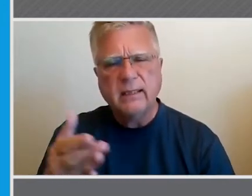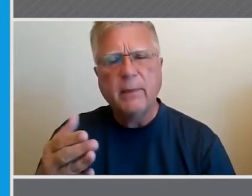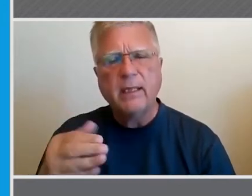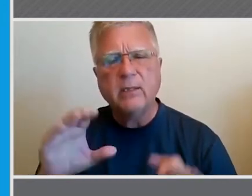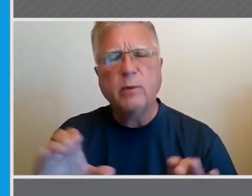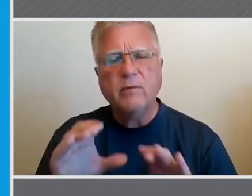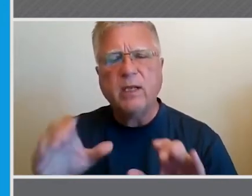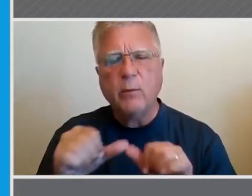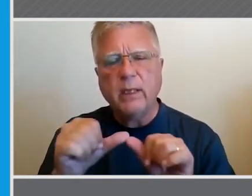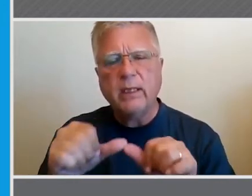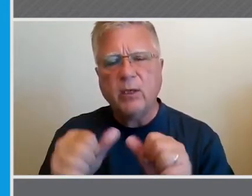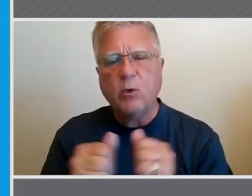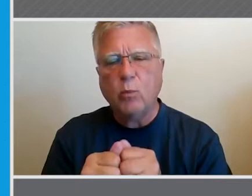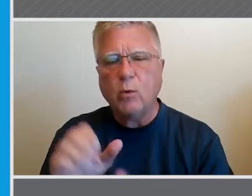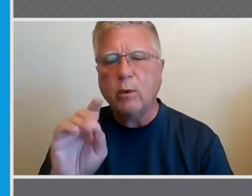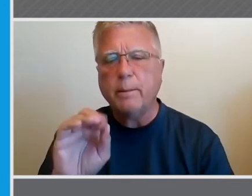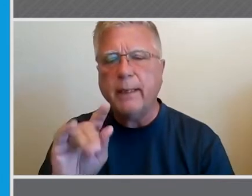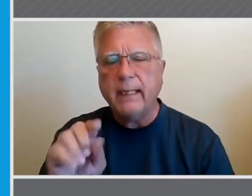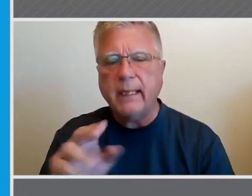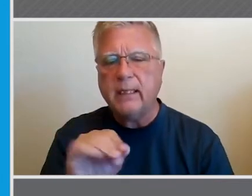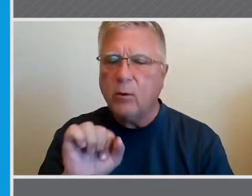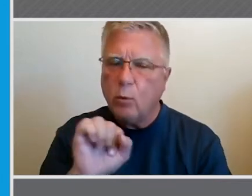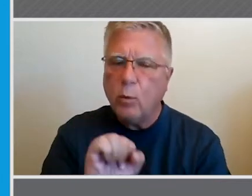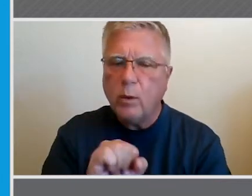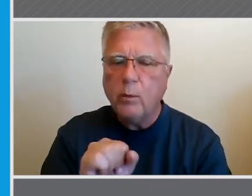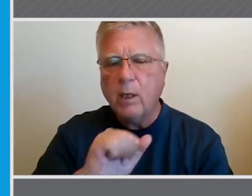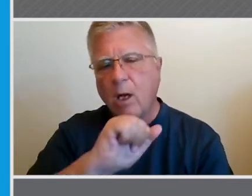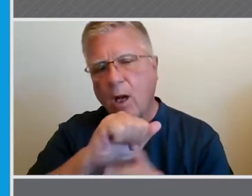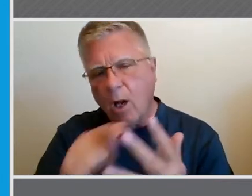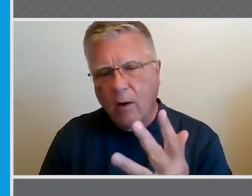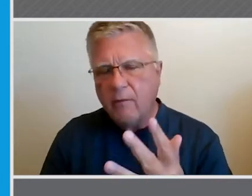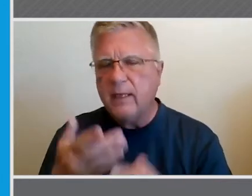we're continuing to work on all these things and try to bring some new interesting ideas